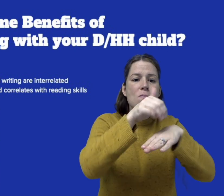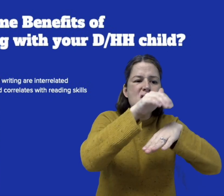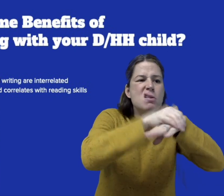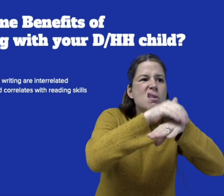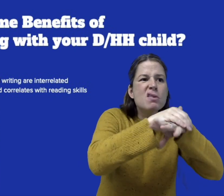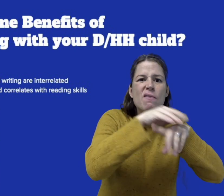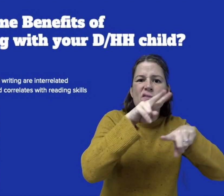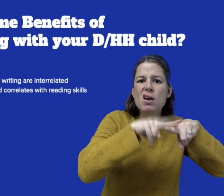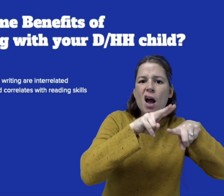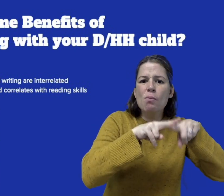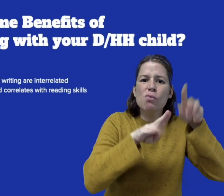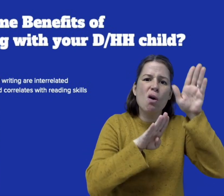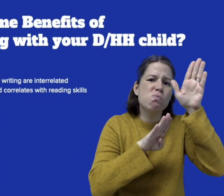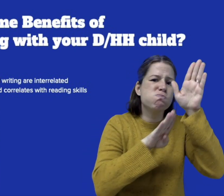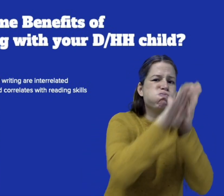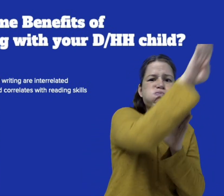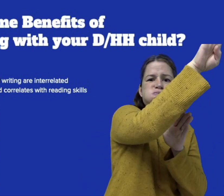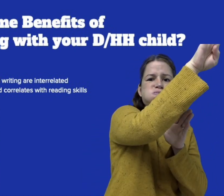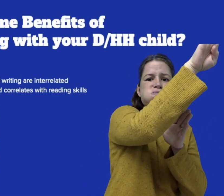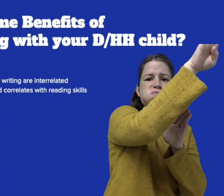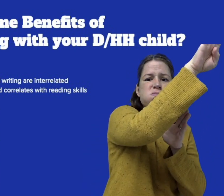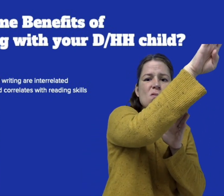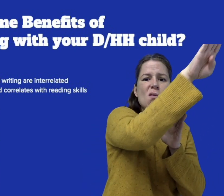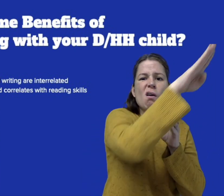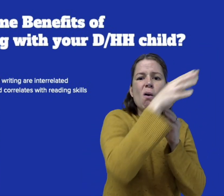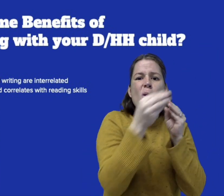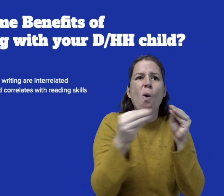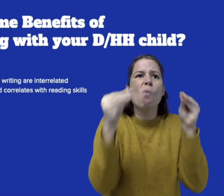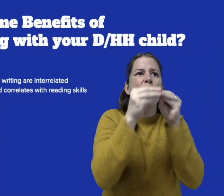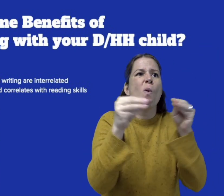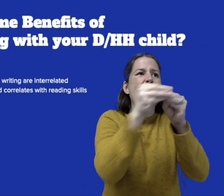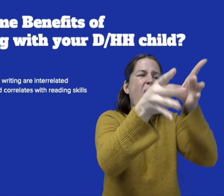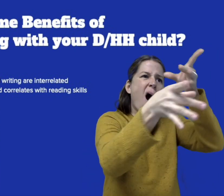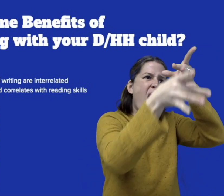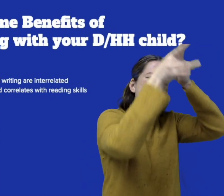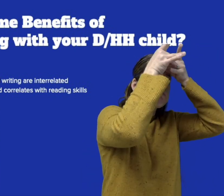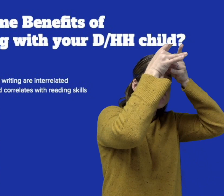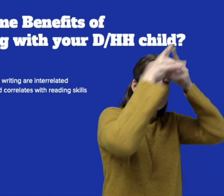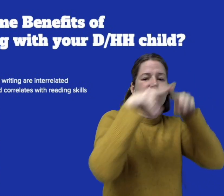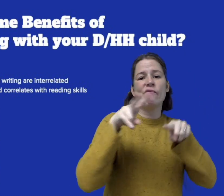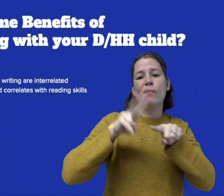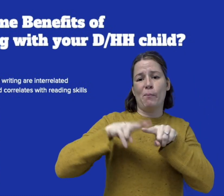The development and incorporation of english vocabulary is improved by fingerspelling.